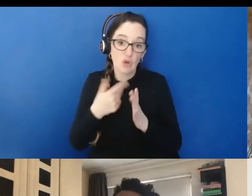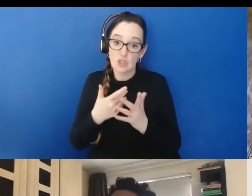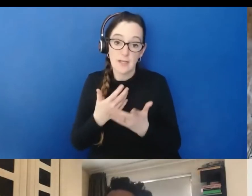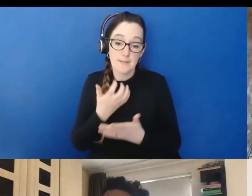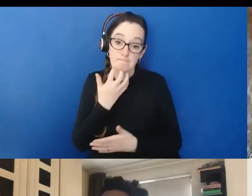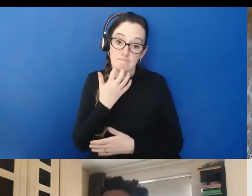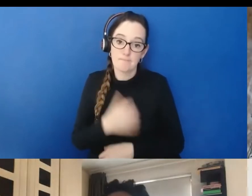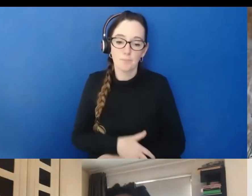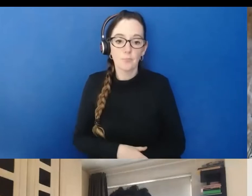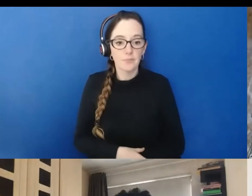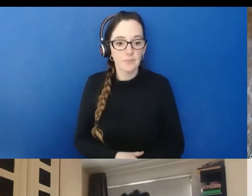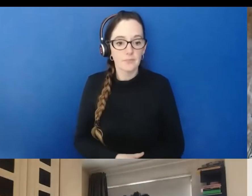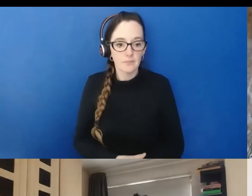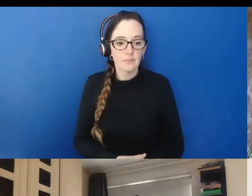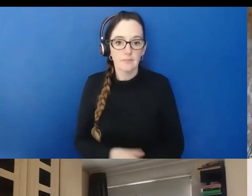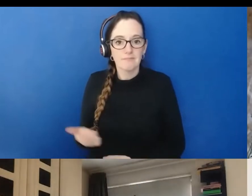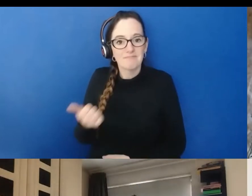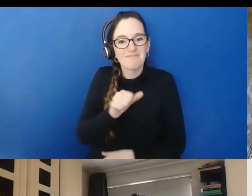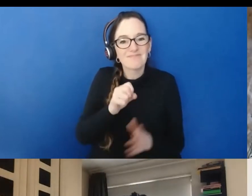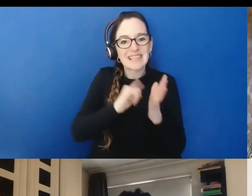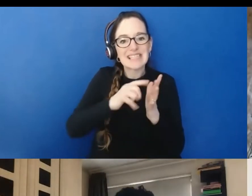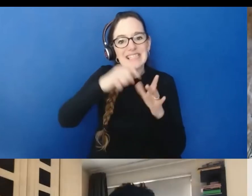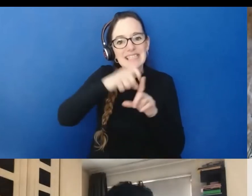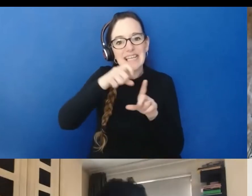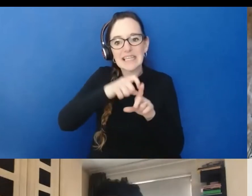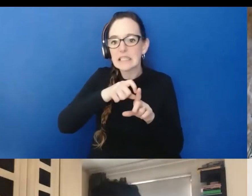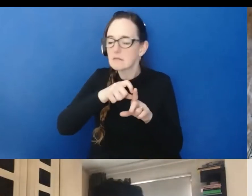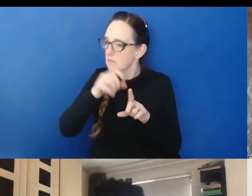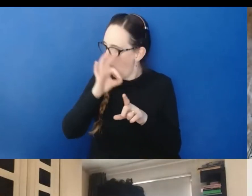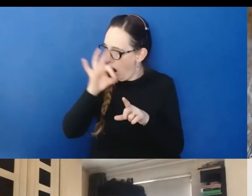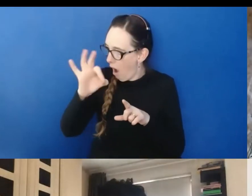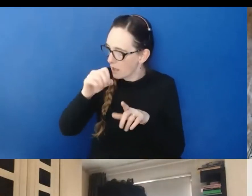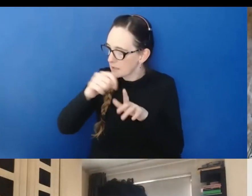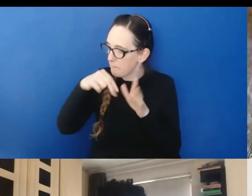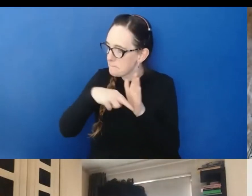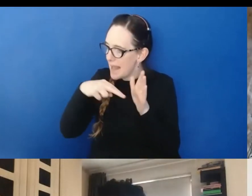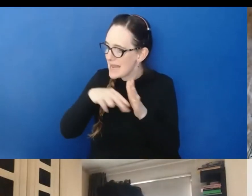Okay, thank you. Penny, I think this is the question winning